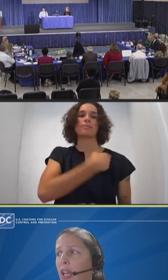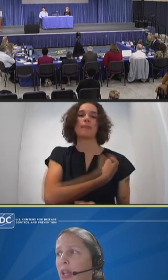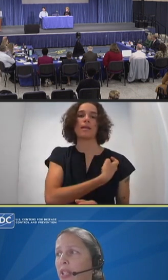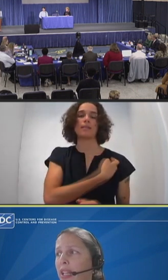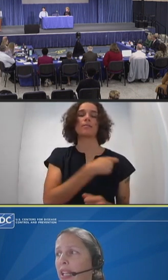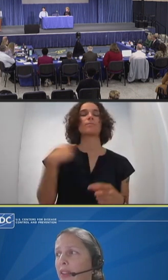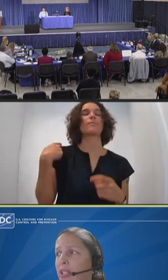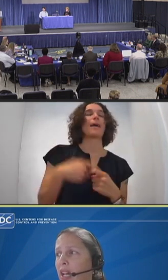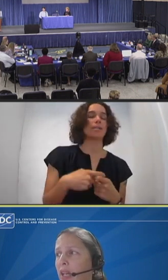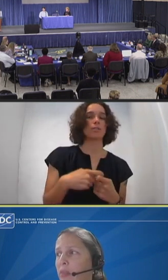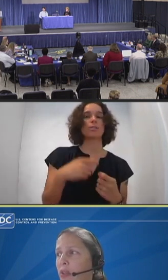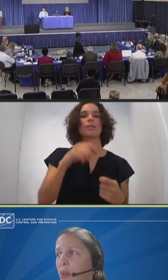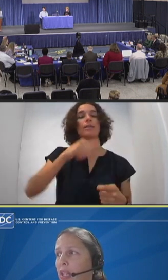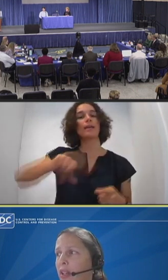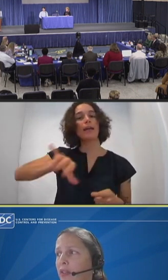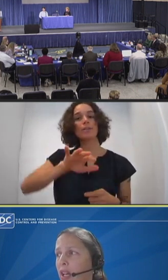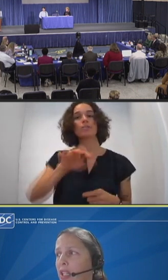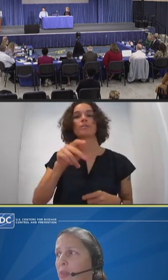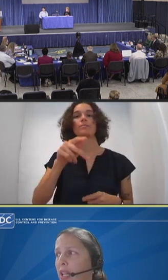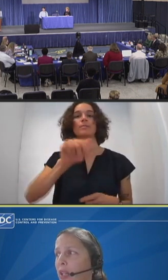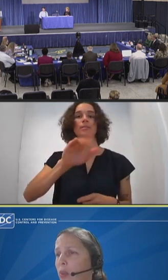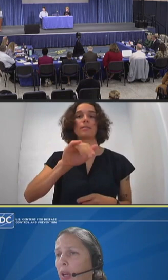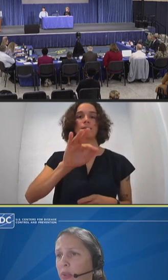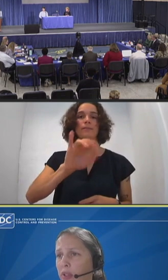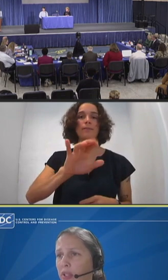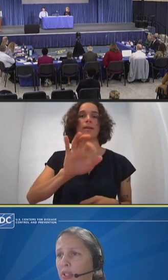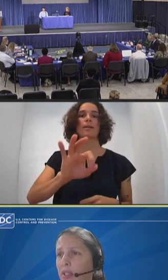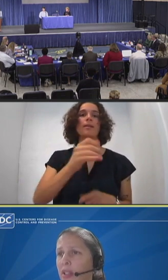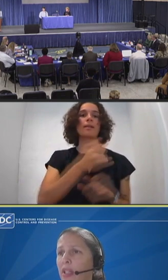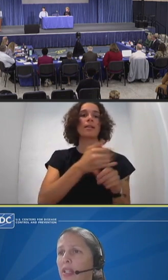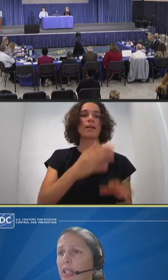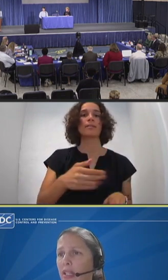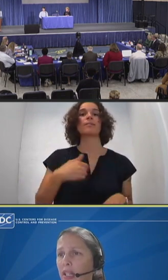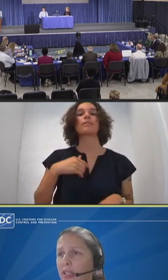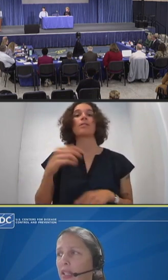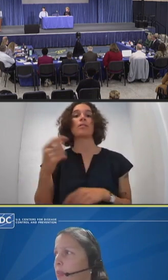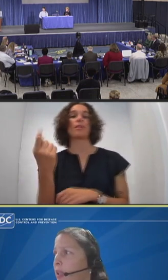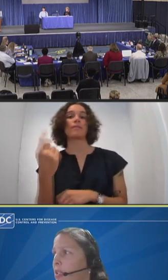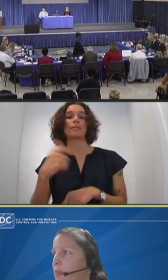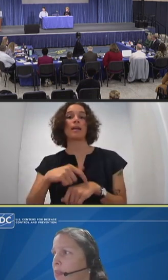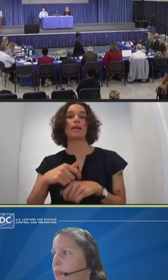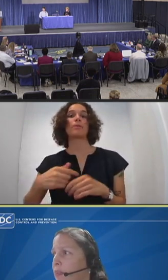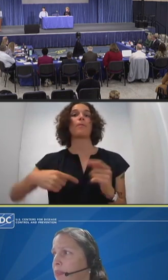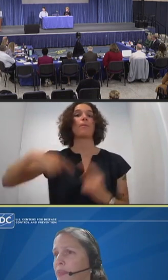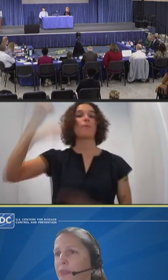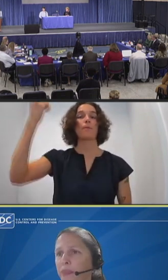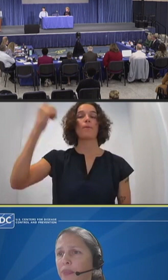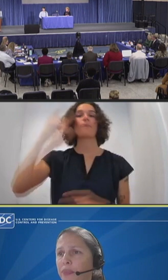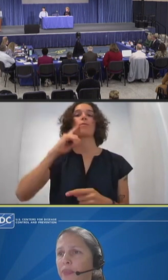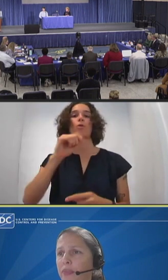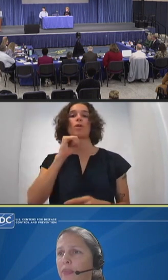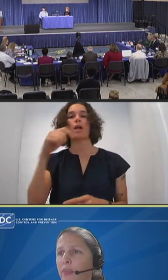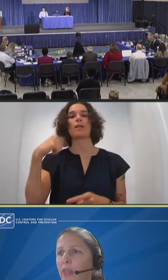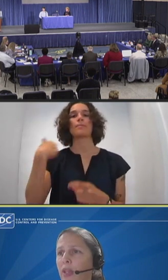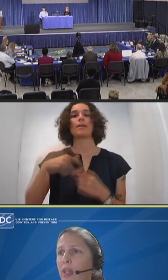and was 11 times the rate of non-Hispanic white persons. Next slide, please.